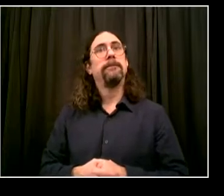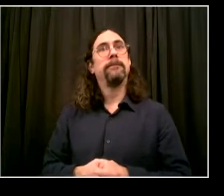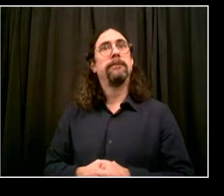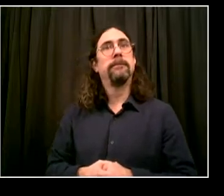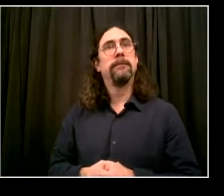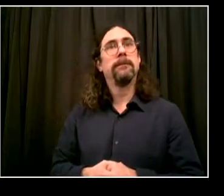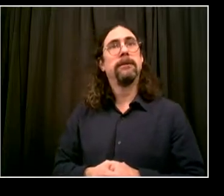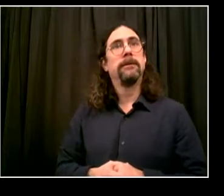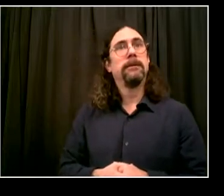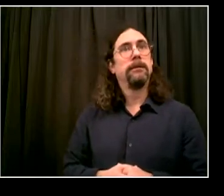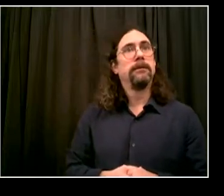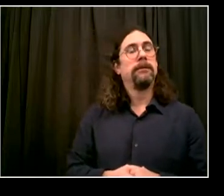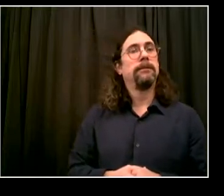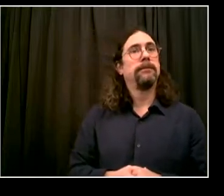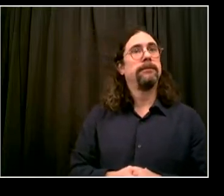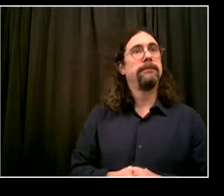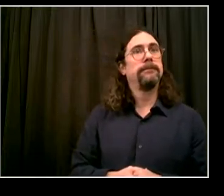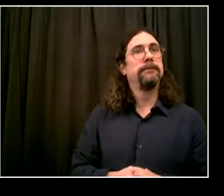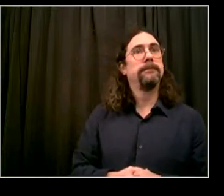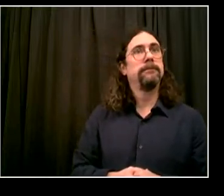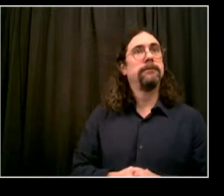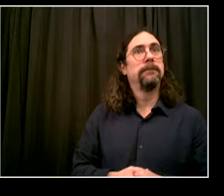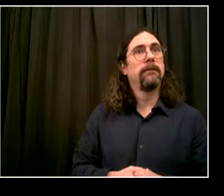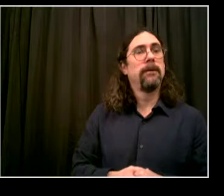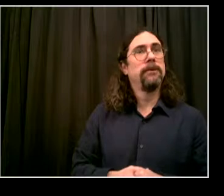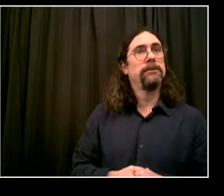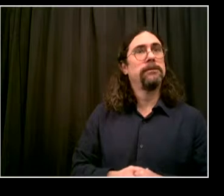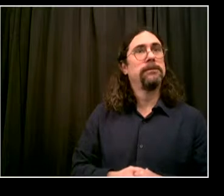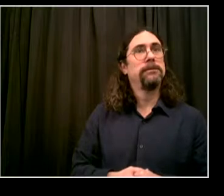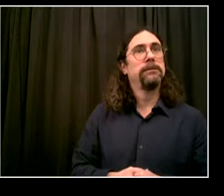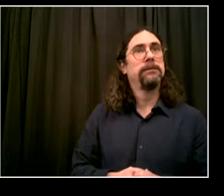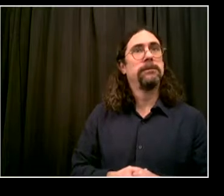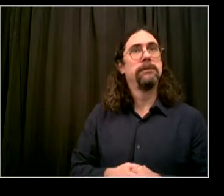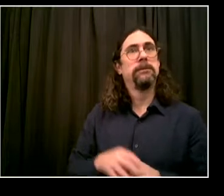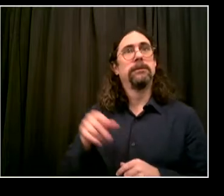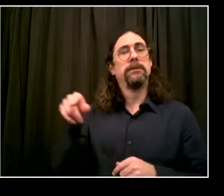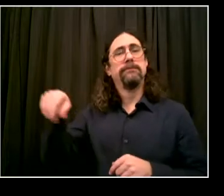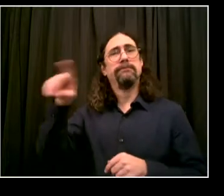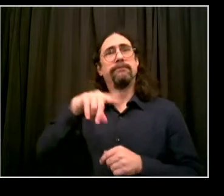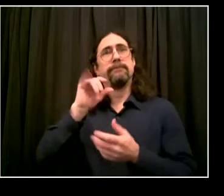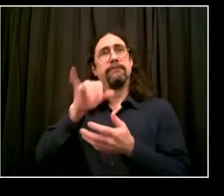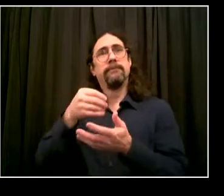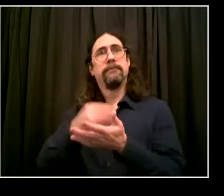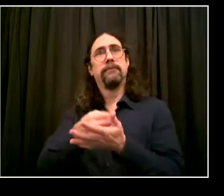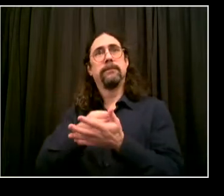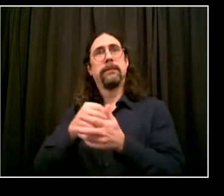RETURNS HAVE BEEN DISMAL. FROM PERSPECTIVE OF INVESTMENT FOR RETIREES